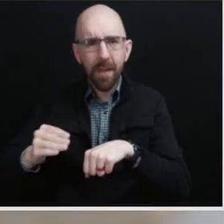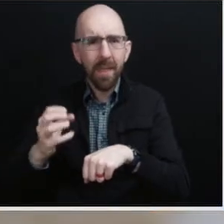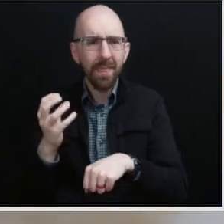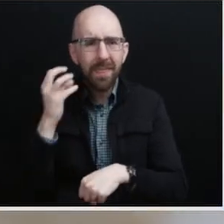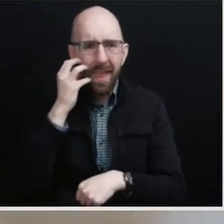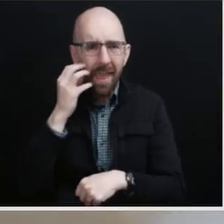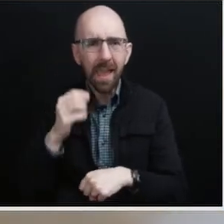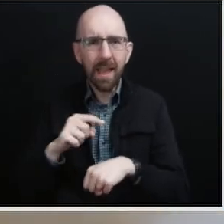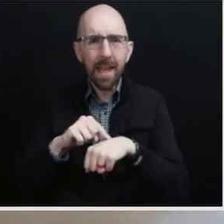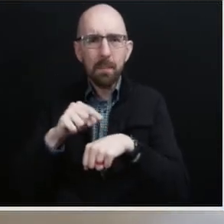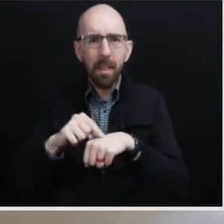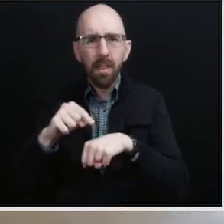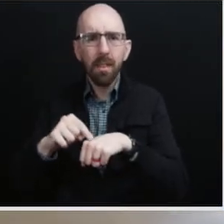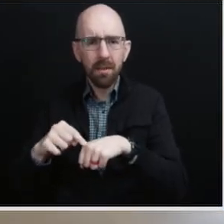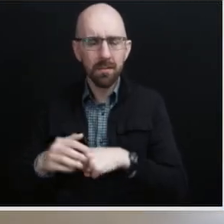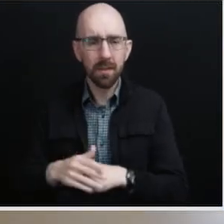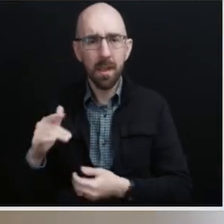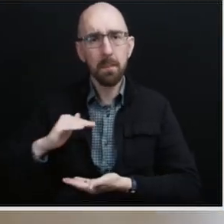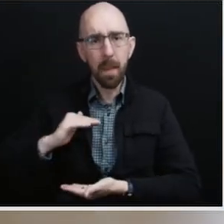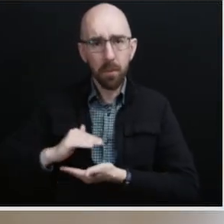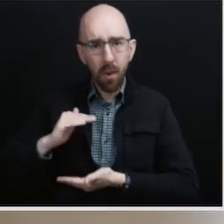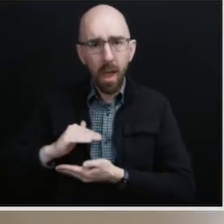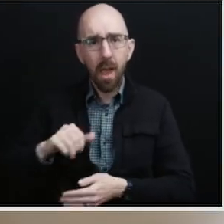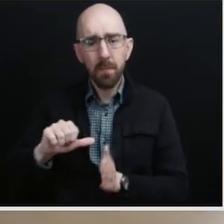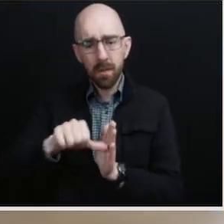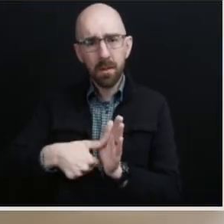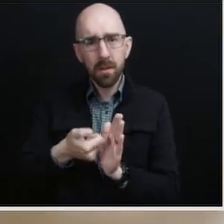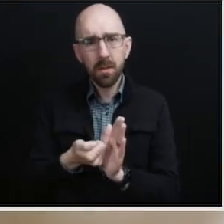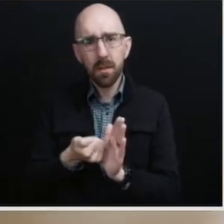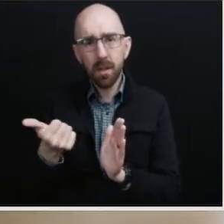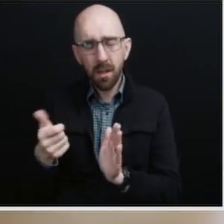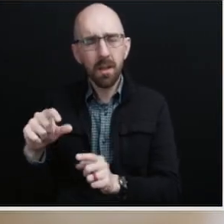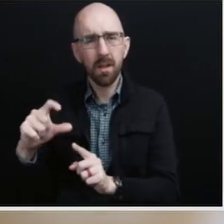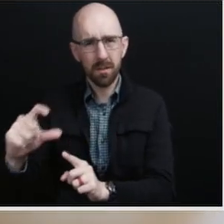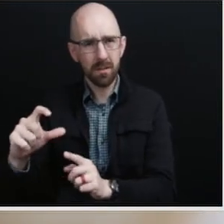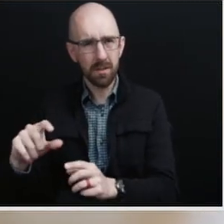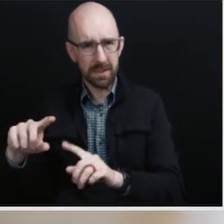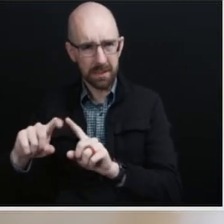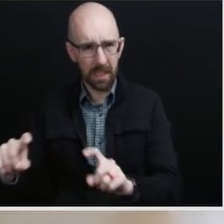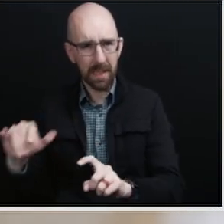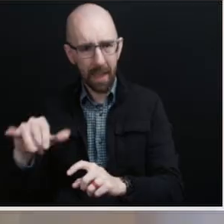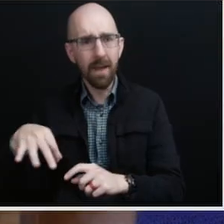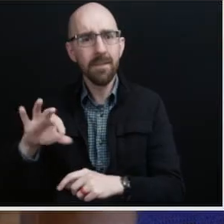A mamogram and biopsy confirmed the cancer and Courtney sought treatment right away. I